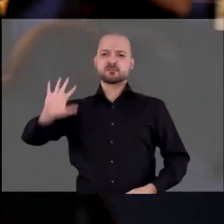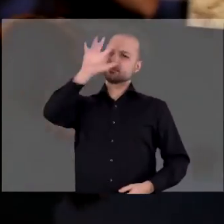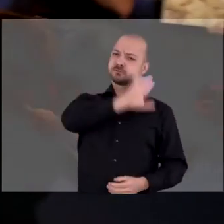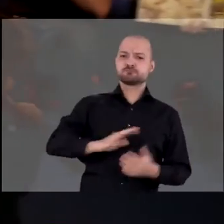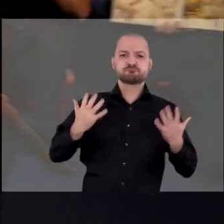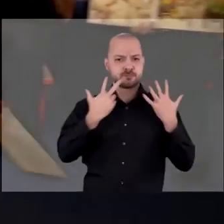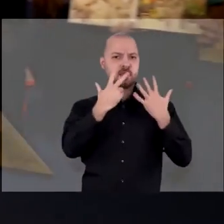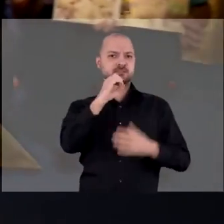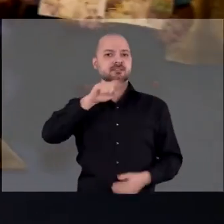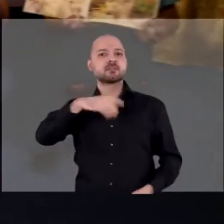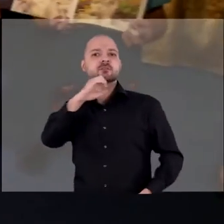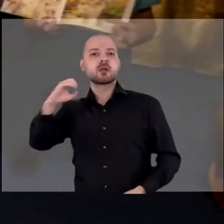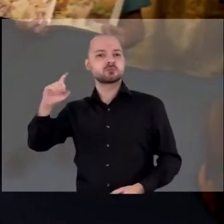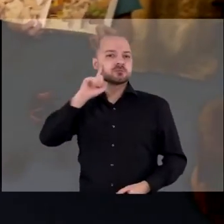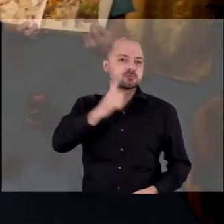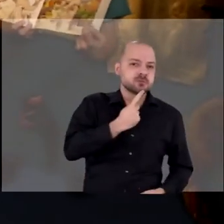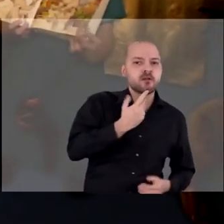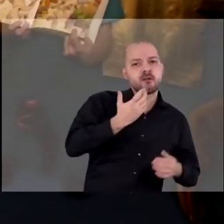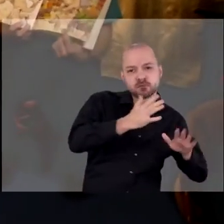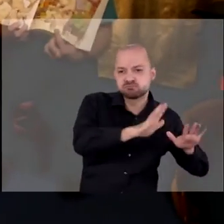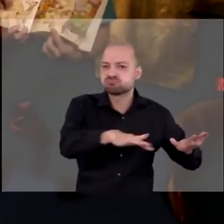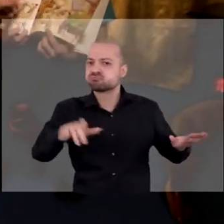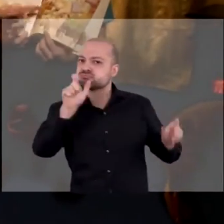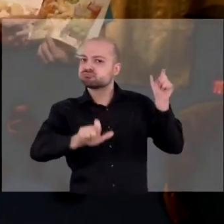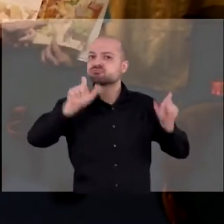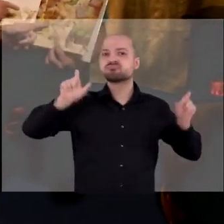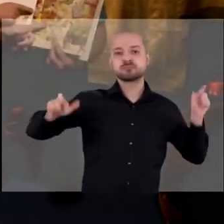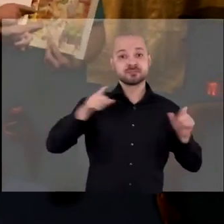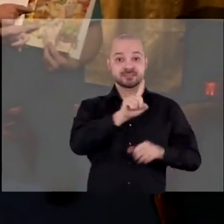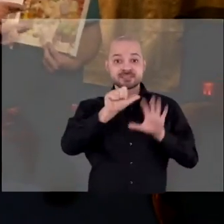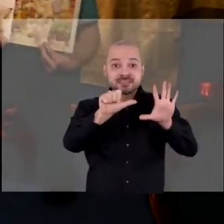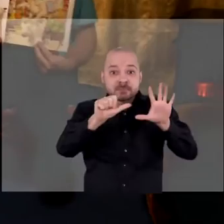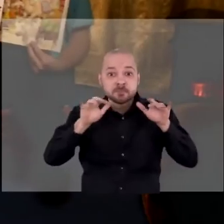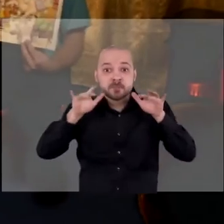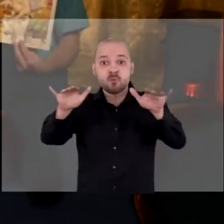There are about 80,000 deaf people living in Germany and 16 million hearing impaired.